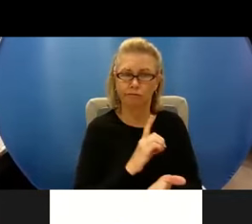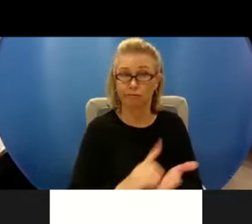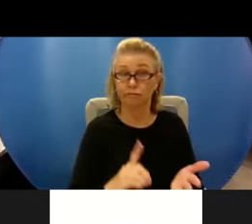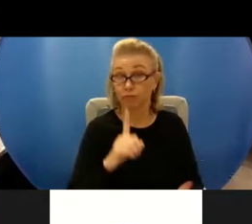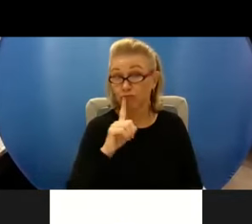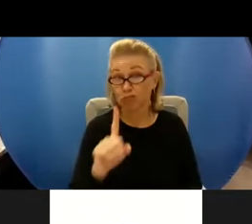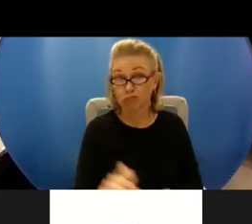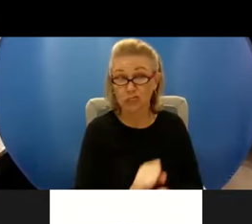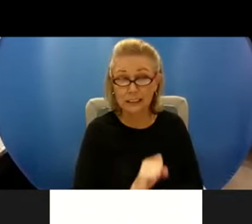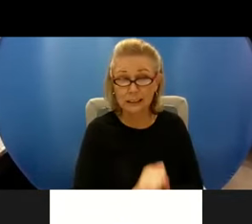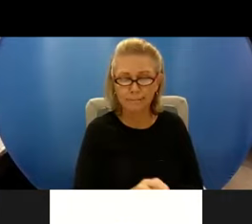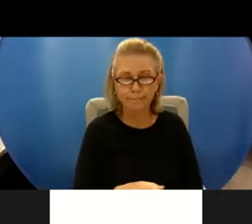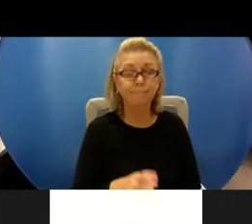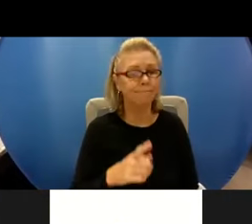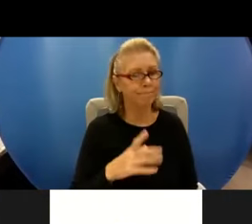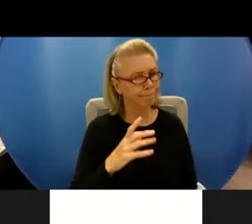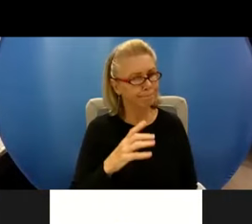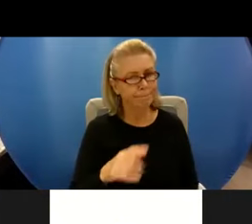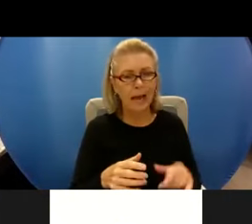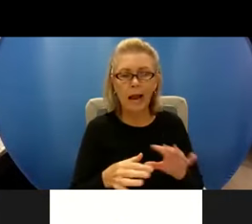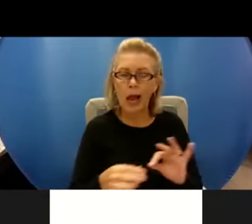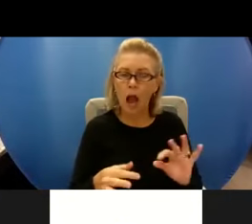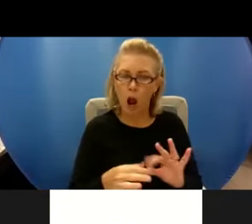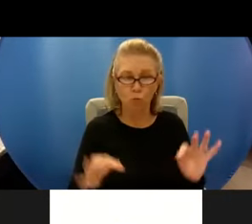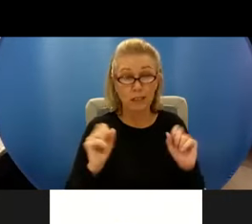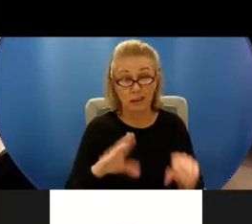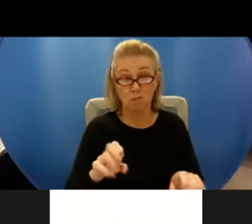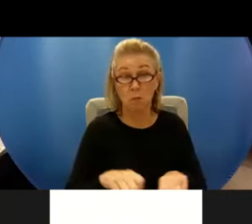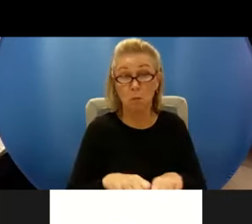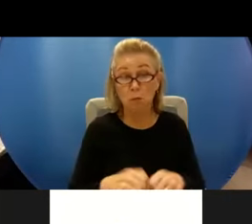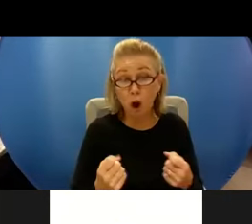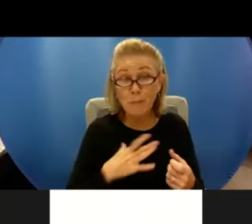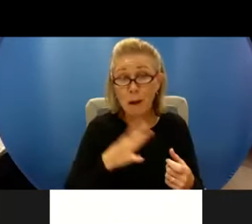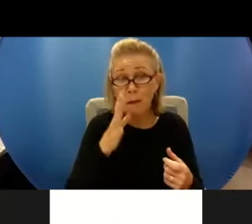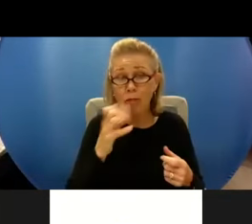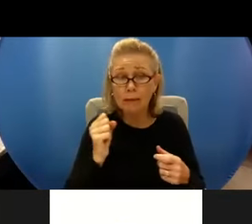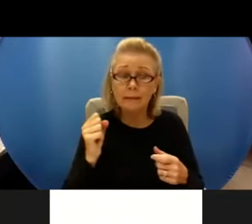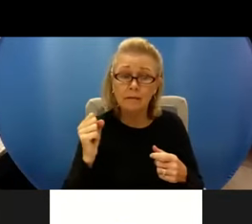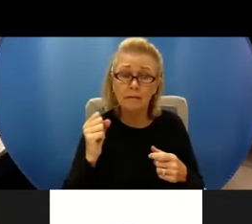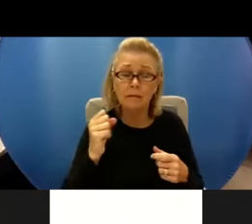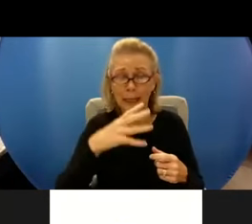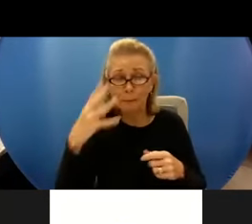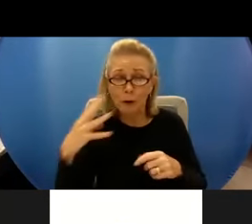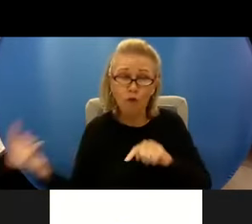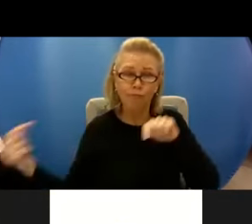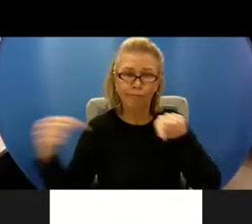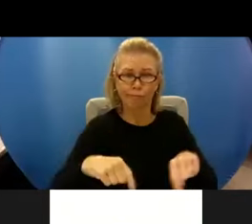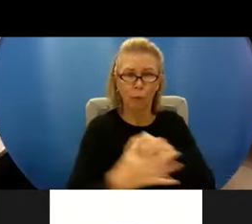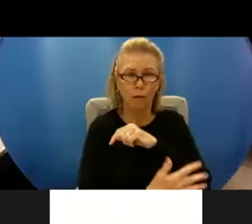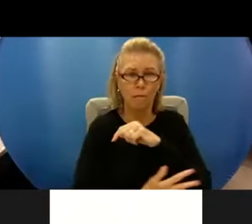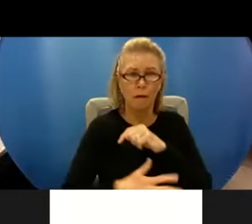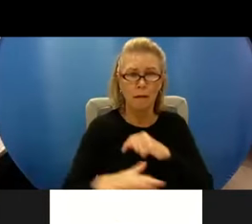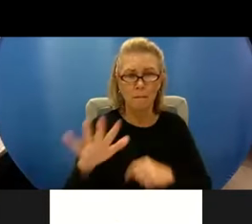can't be broken and my mother is an immigrant who came from to this country about 20 plus years ago